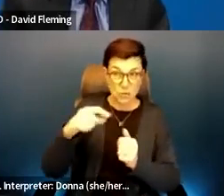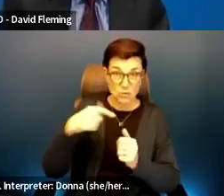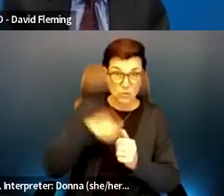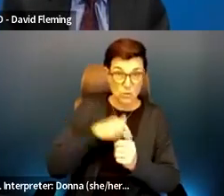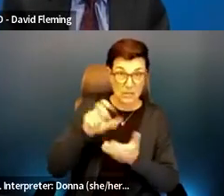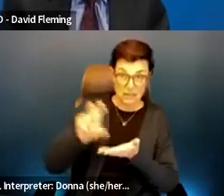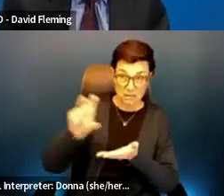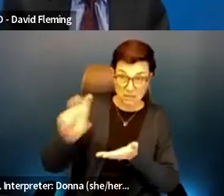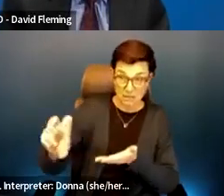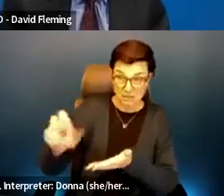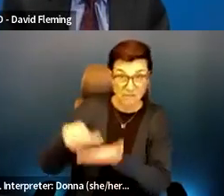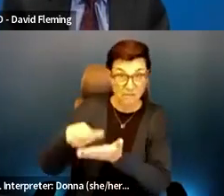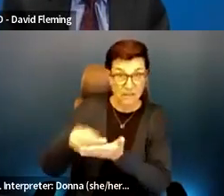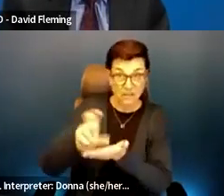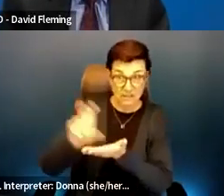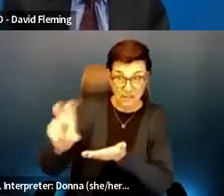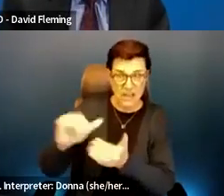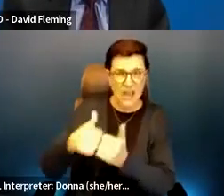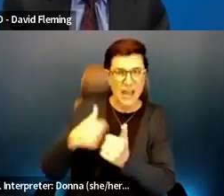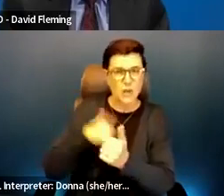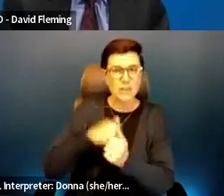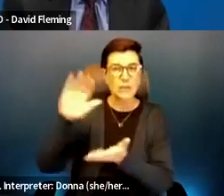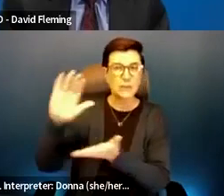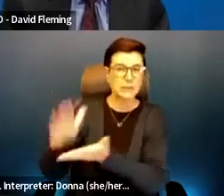RWJF has been a strong supporter of public health accreditation